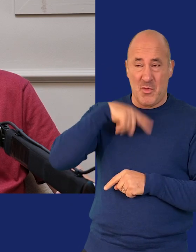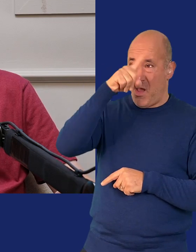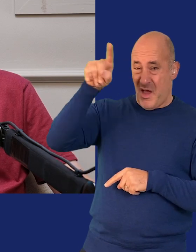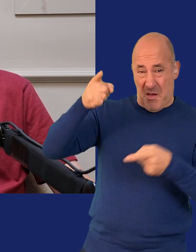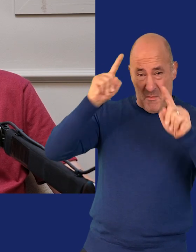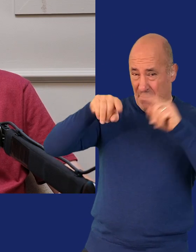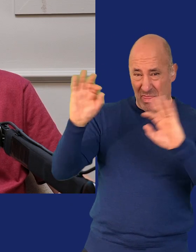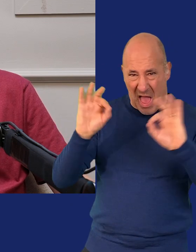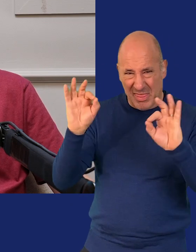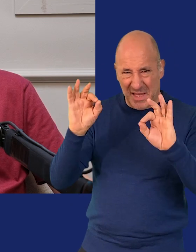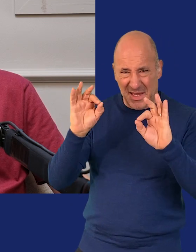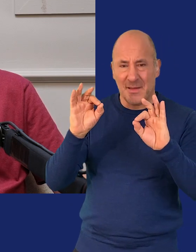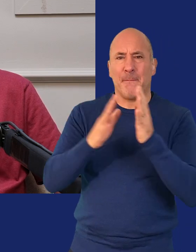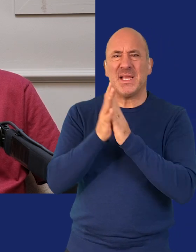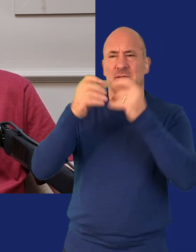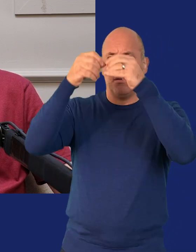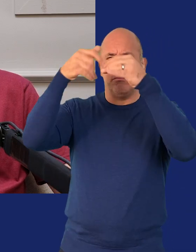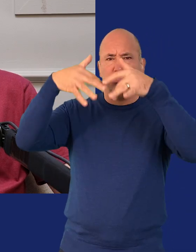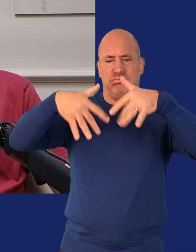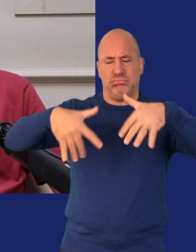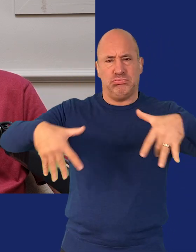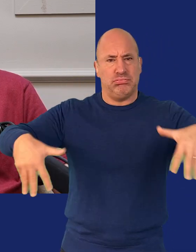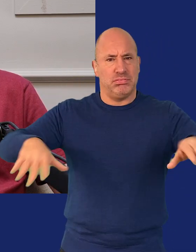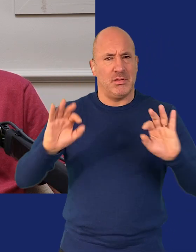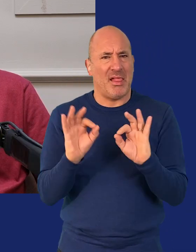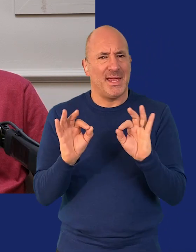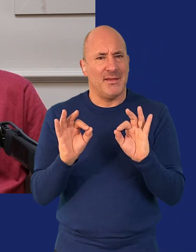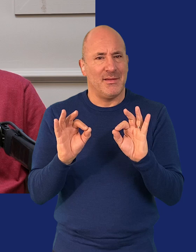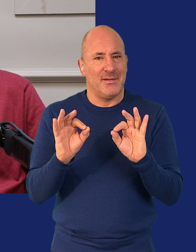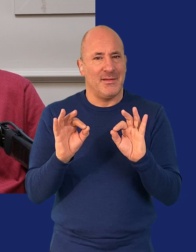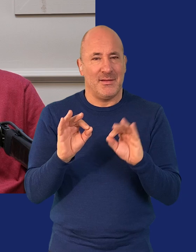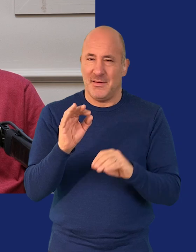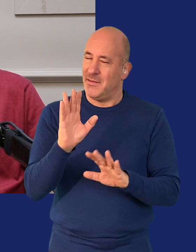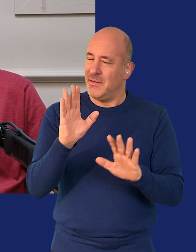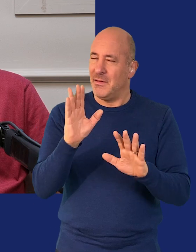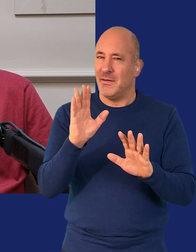don't have that buy in at the very top, then it doesn't trickle down at every level within the organization.